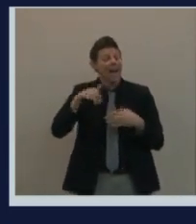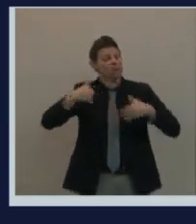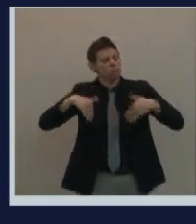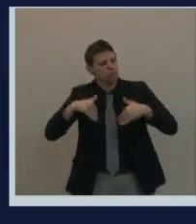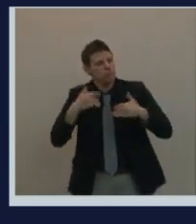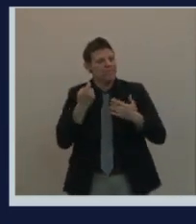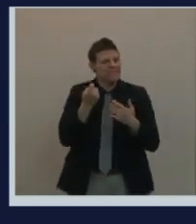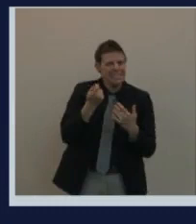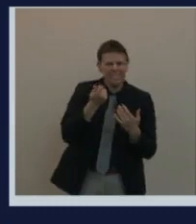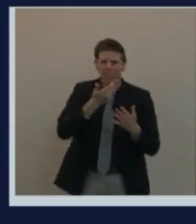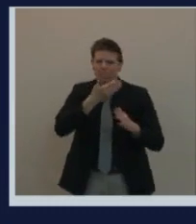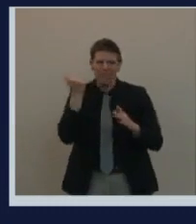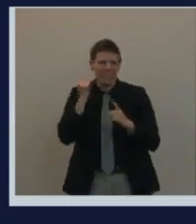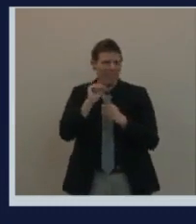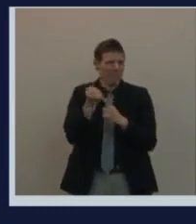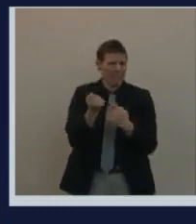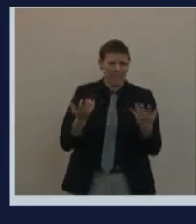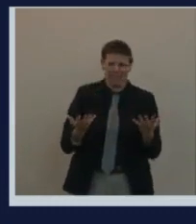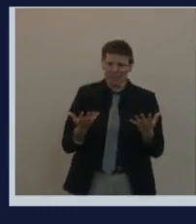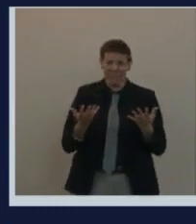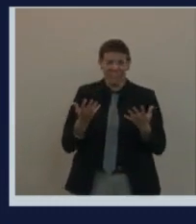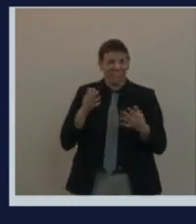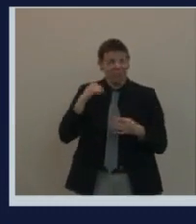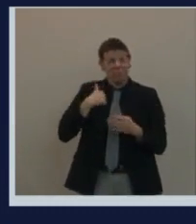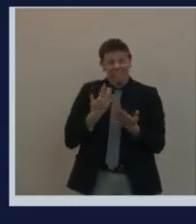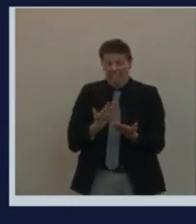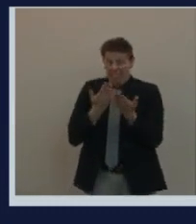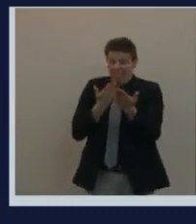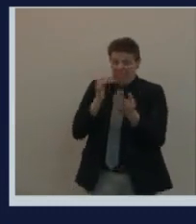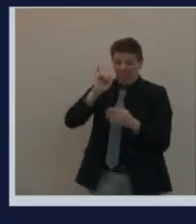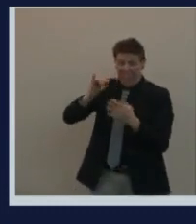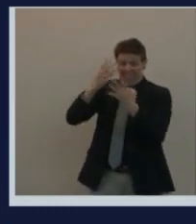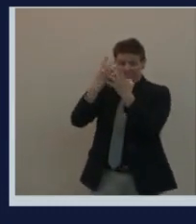TH NOT, WERE INTENDED TO SCREEN PEOPLE OUT OF GETTING BENEFITS.